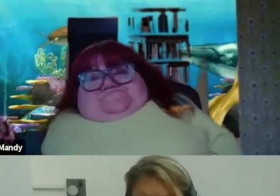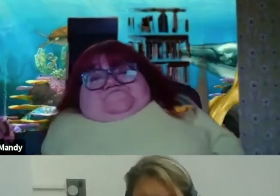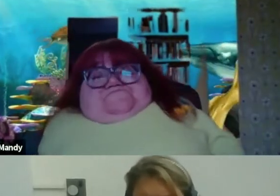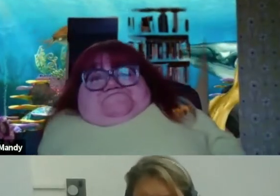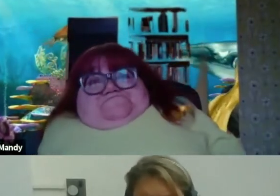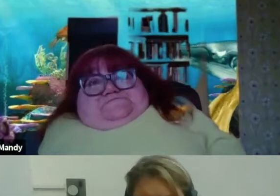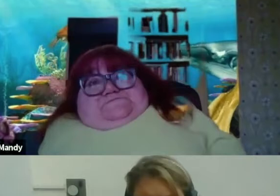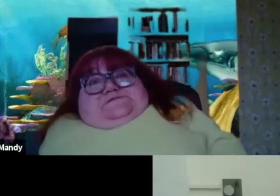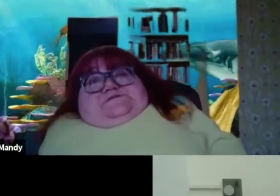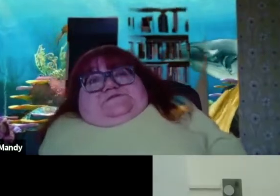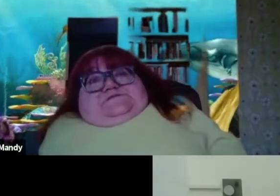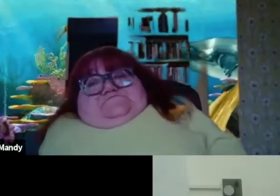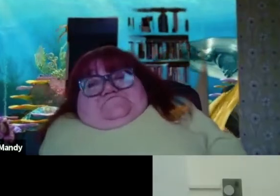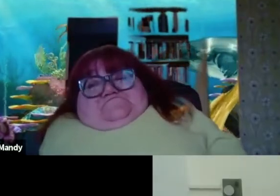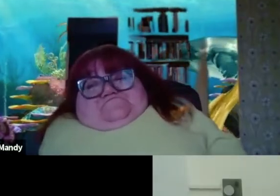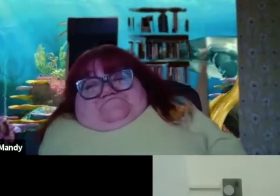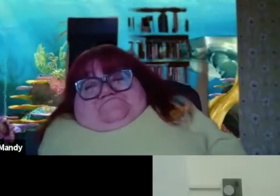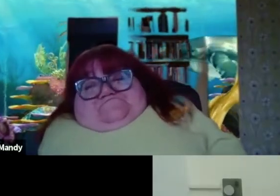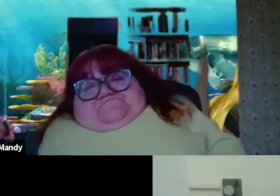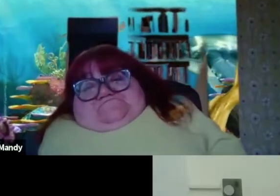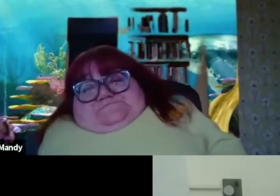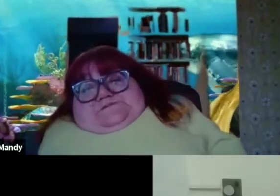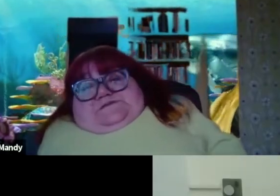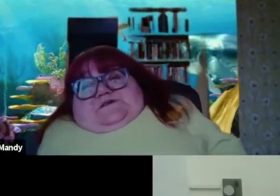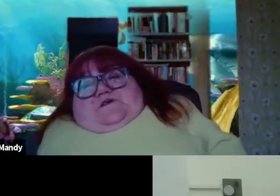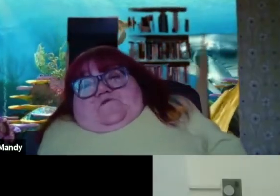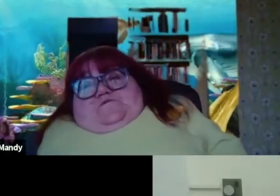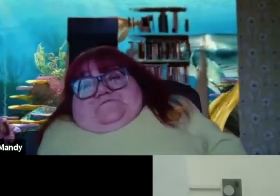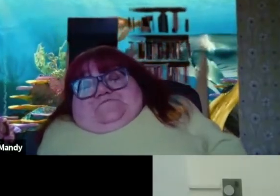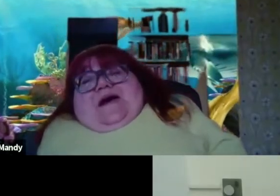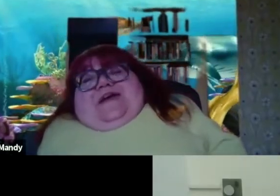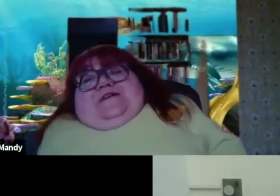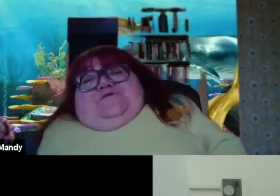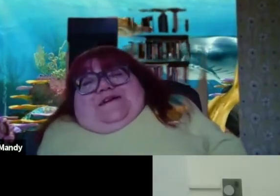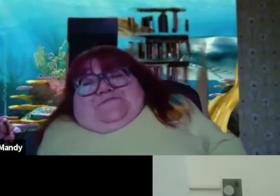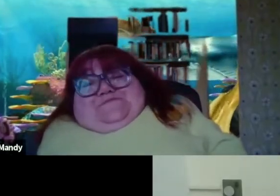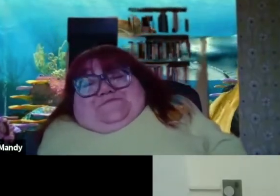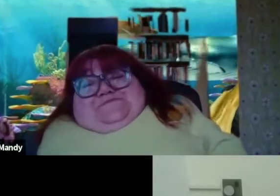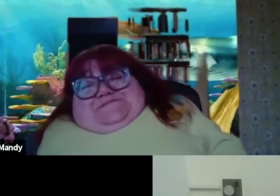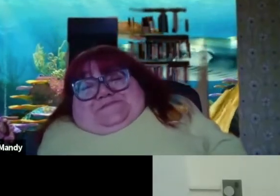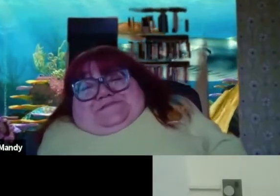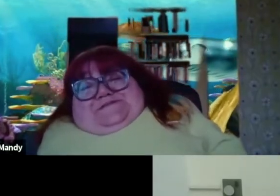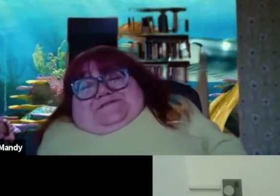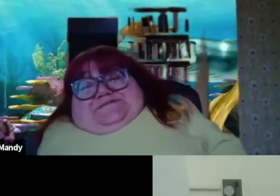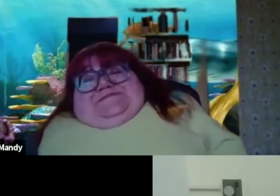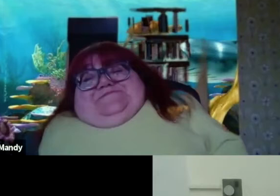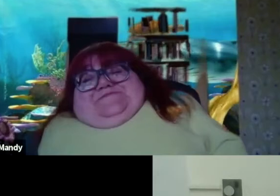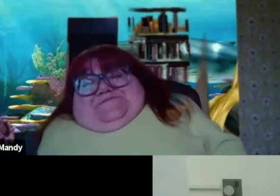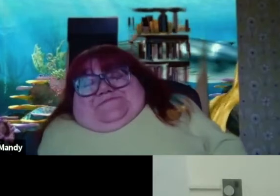connection is still weak. I'm blessed with -- Buy Julie.